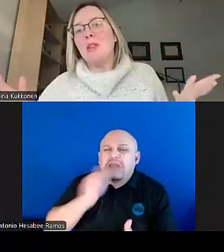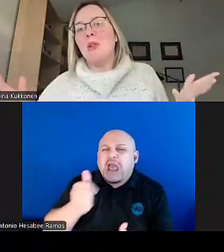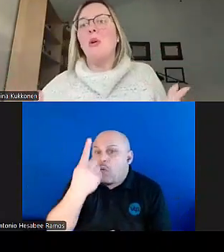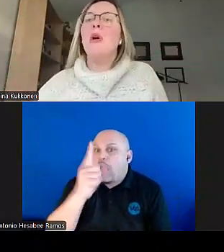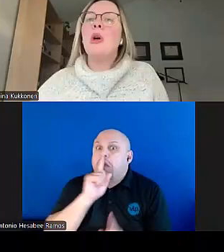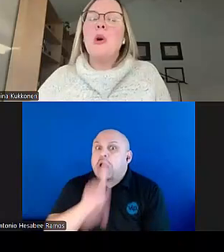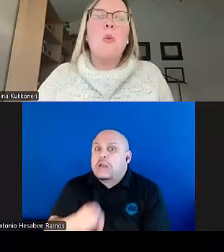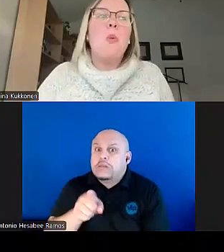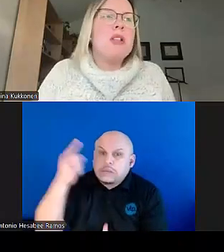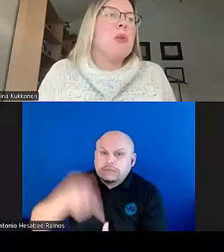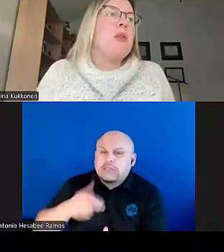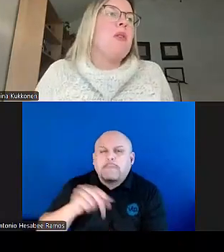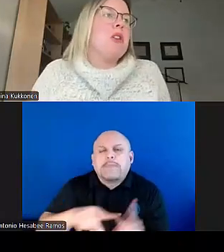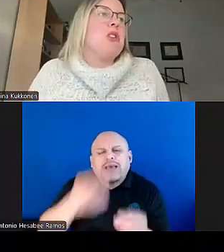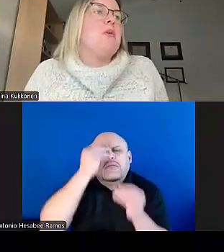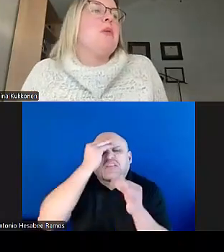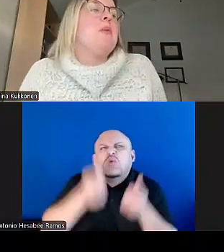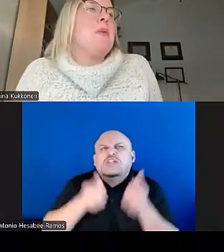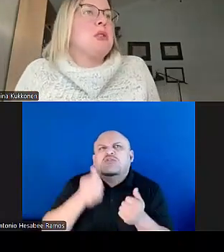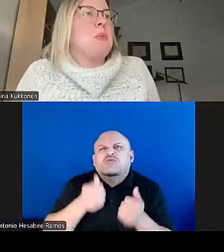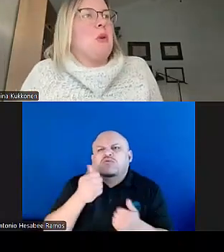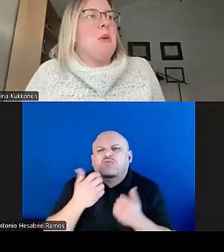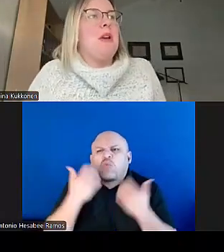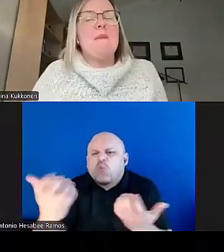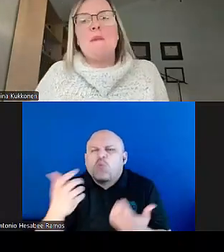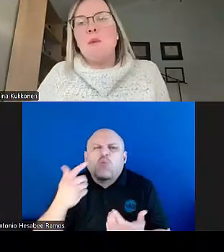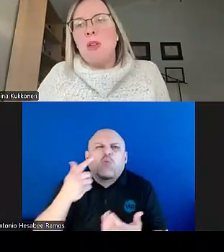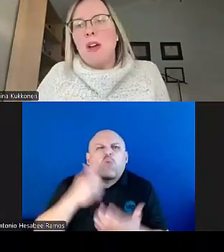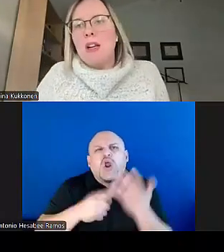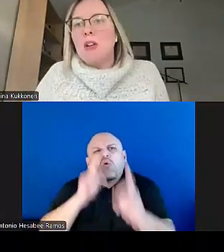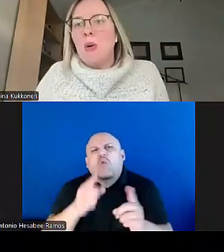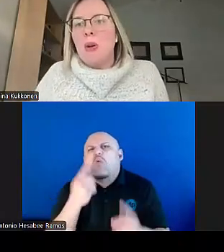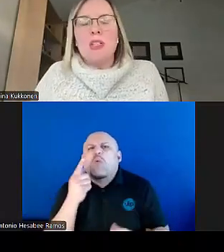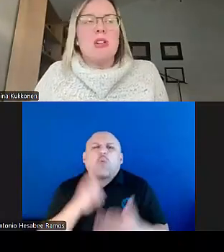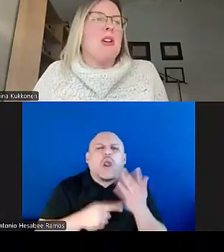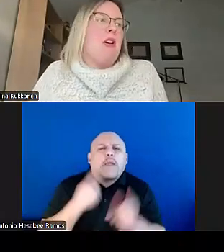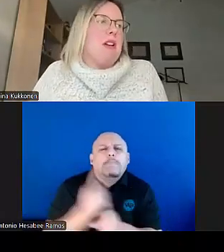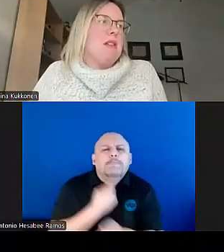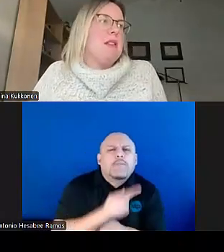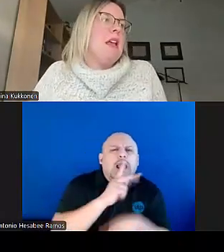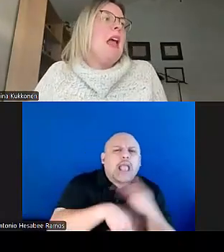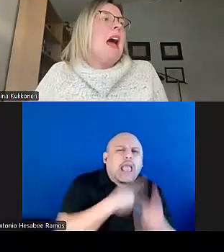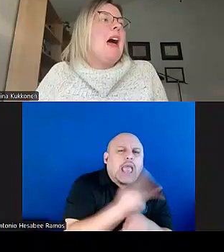was the goal. What sort of art genre would be most appropriate for that goal and target audience?